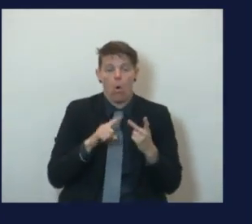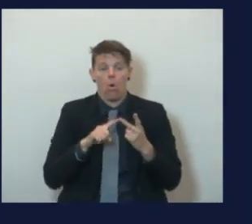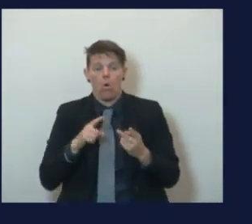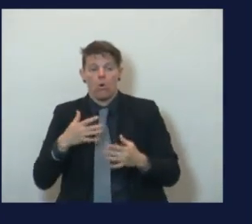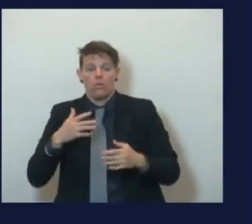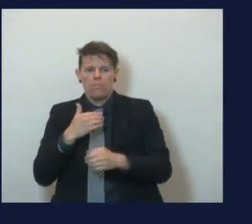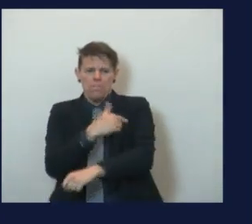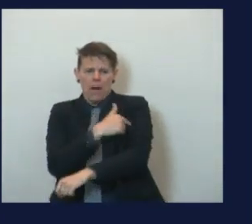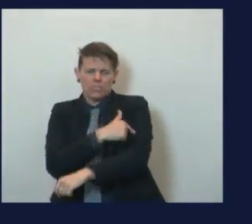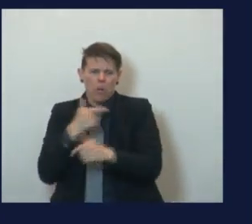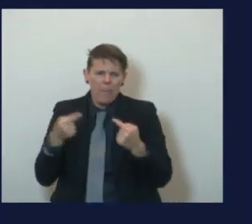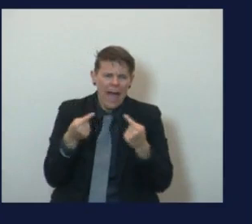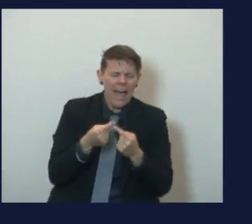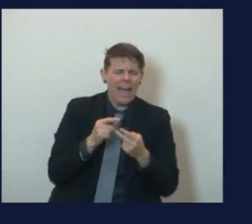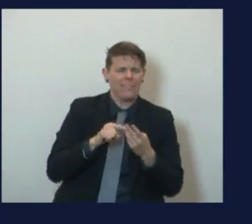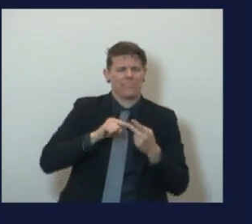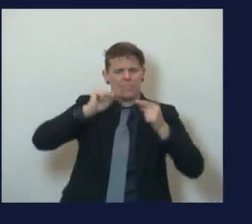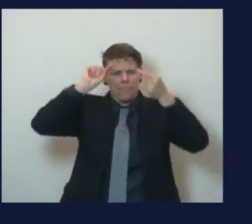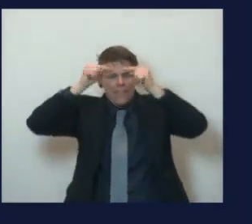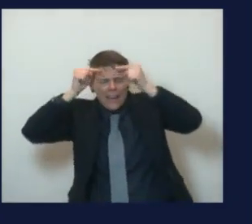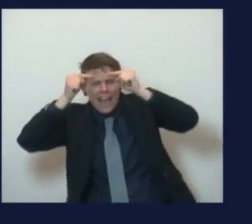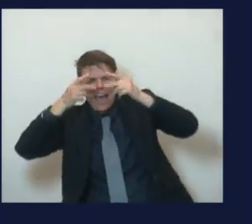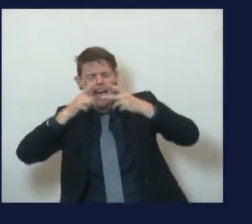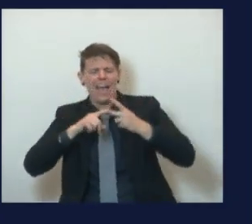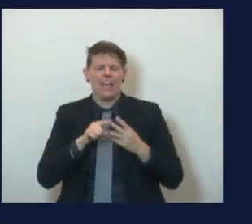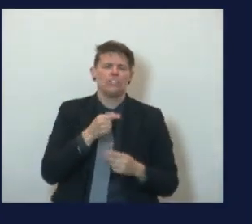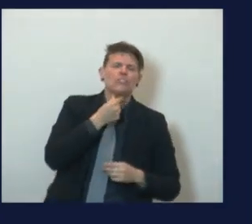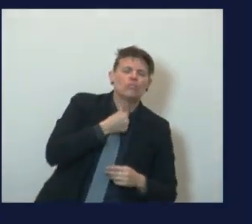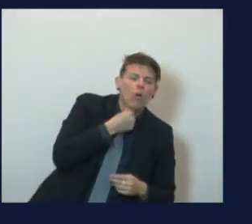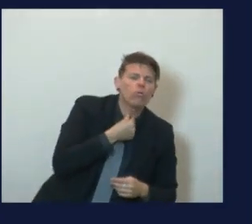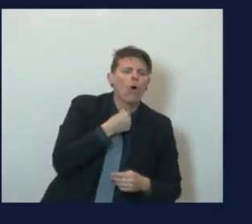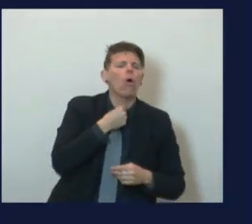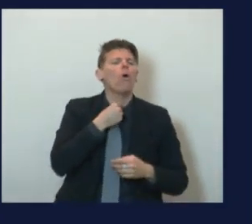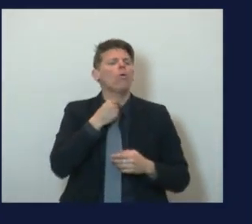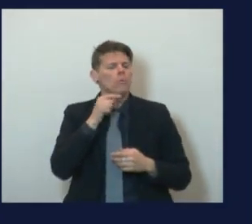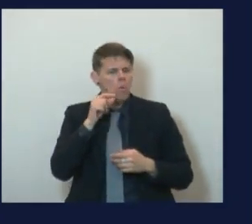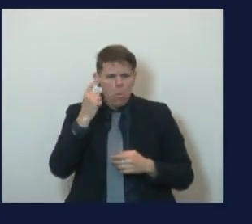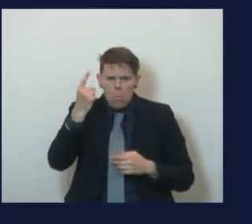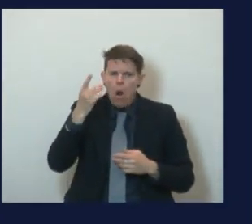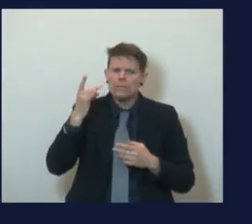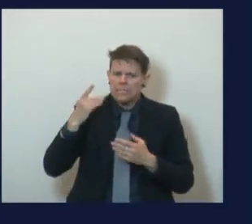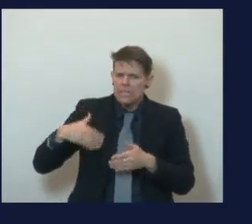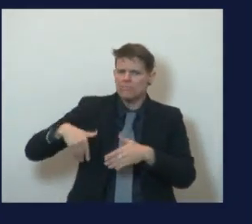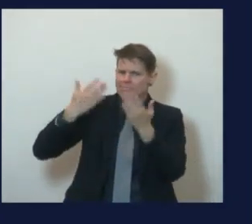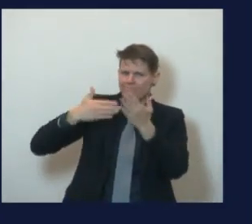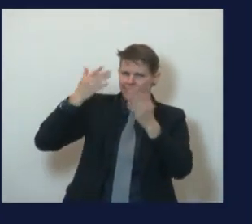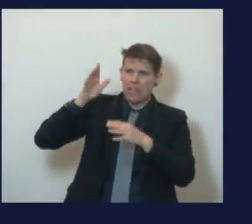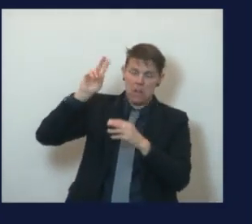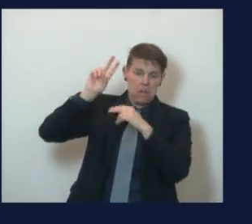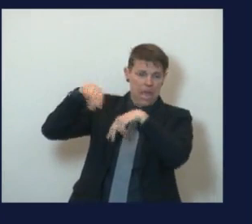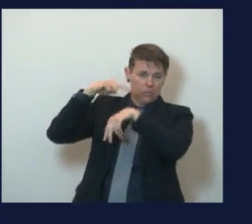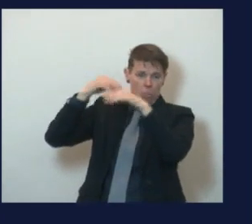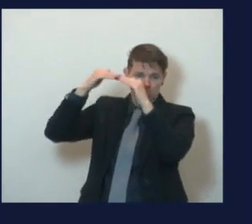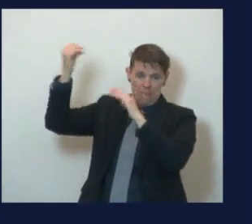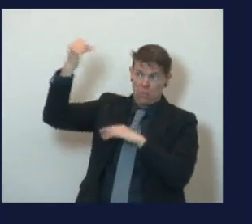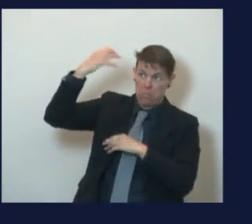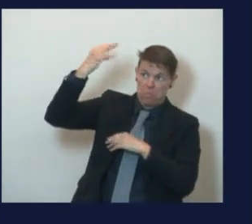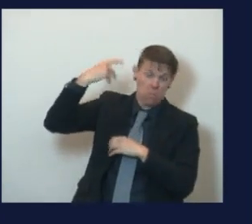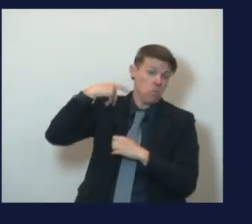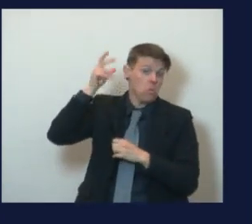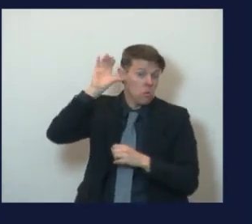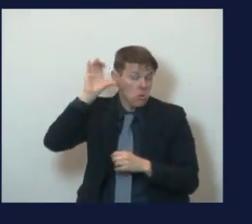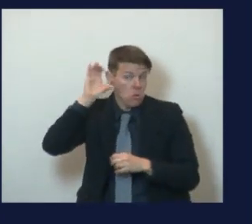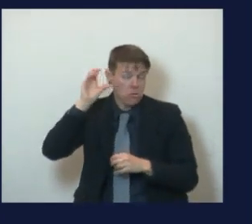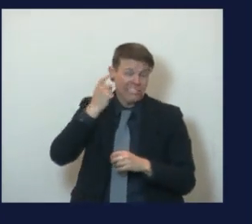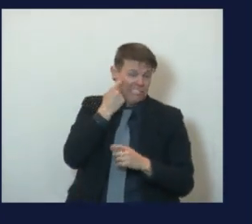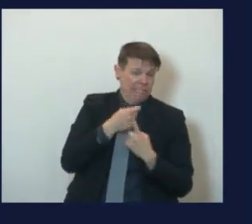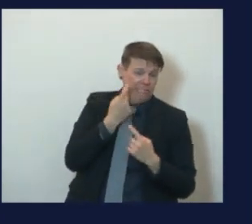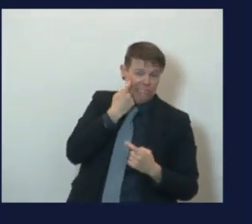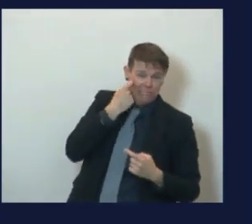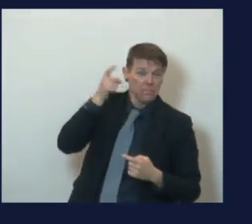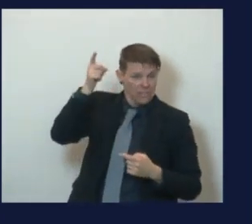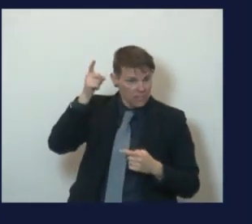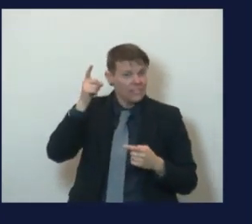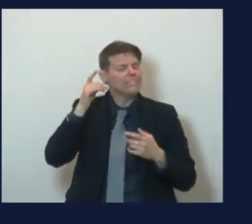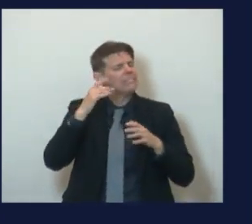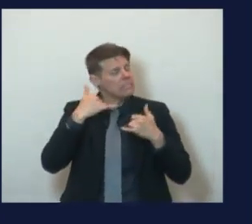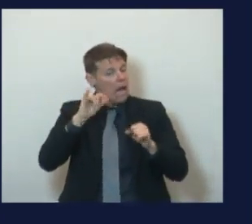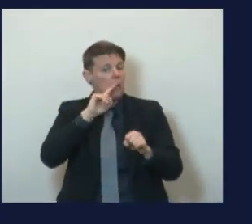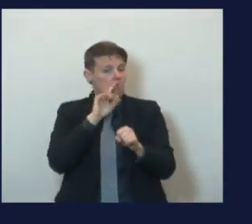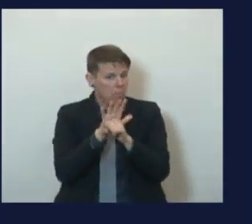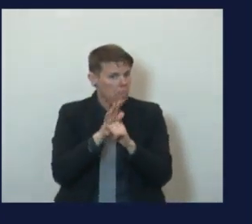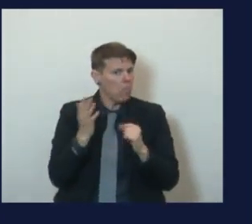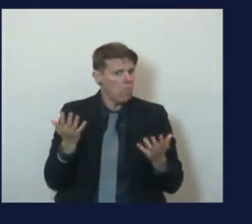ANY OF THESE, FEVER, COUGH, SHORTNESS OF BREATH, CHILLS, REPEATED SHAKING WITH CHILLS, MUSCLE PAIN, HEADACHE, SORE THROAT, AND HERE’S ONE THAT WAS TALKED ABOUT FOR A LONG TIME